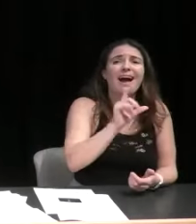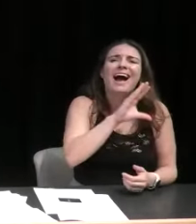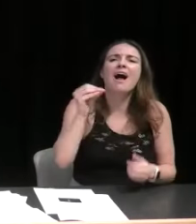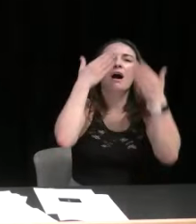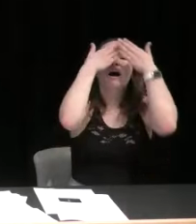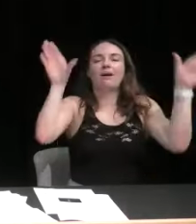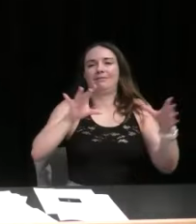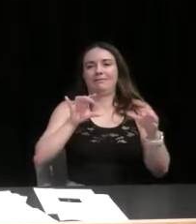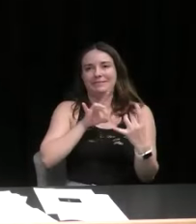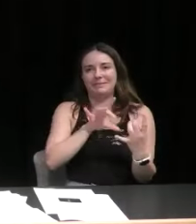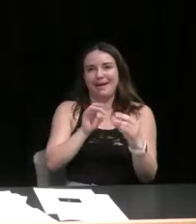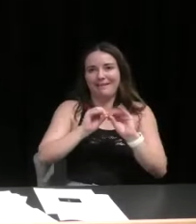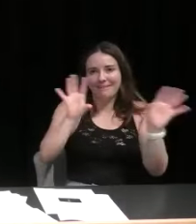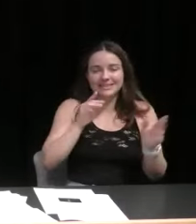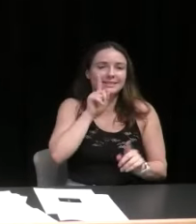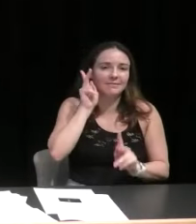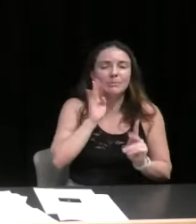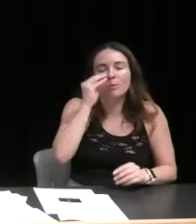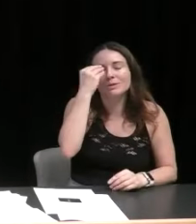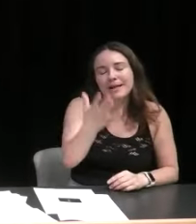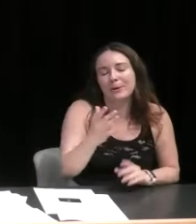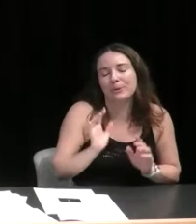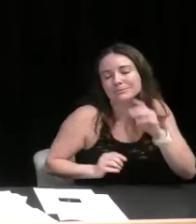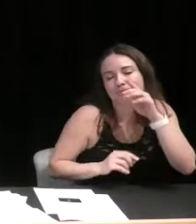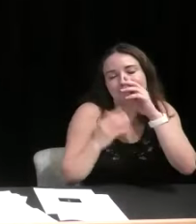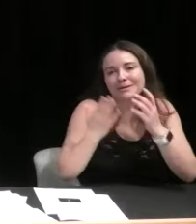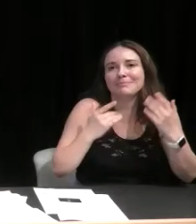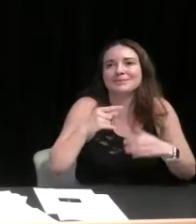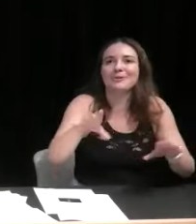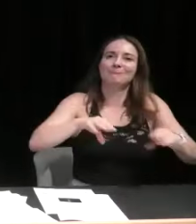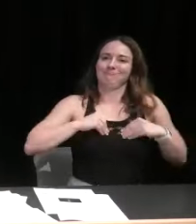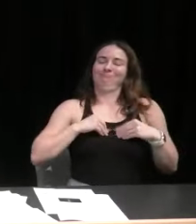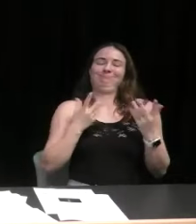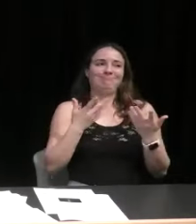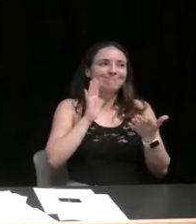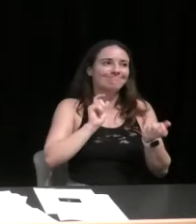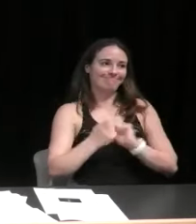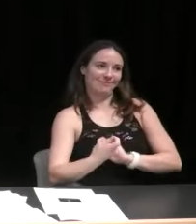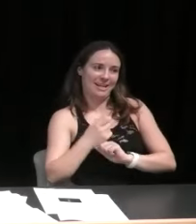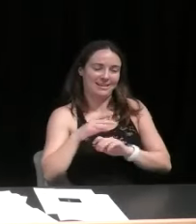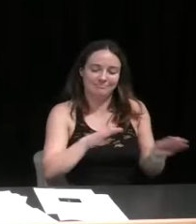the politically correct terms also be open-minded to feedback as well because deaf people will give